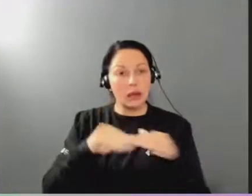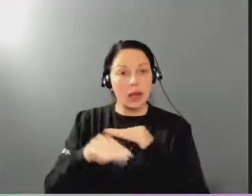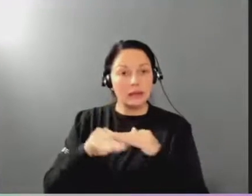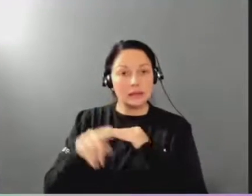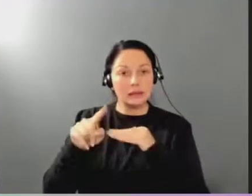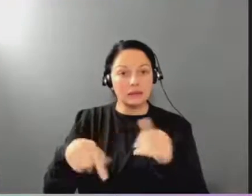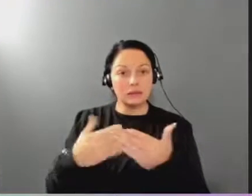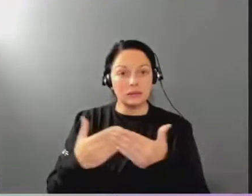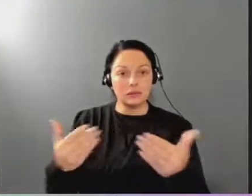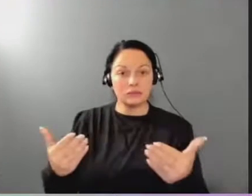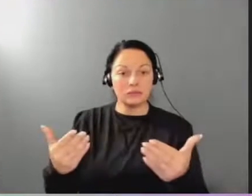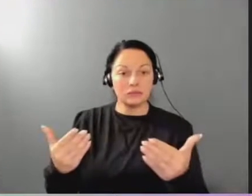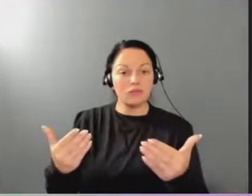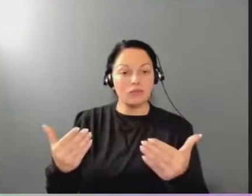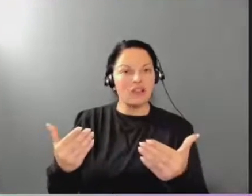all of you pair and if for whatever